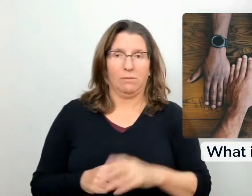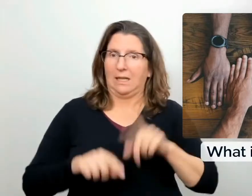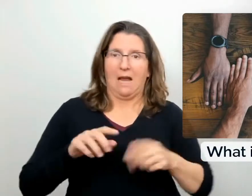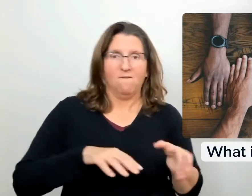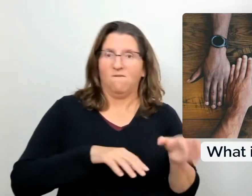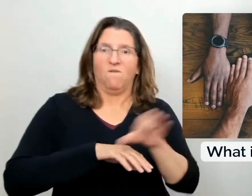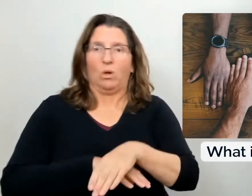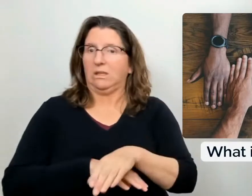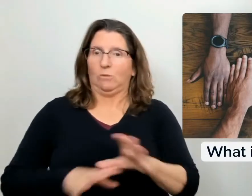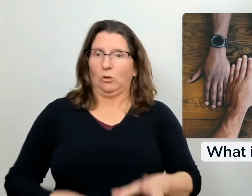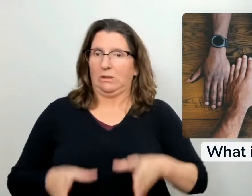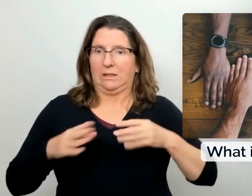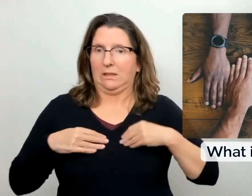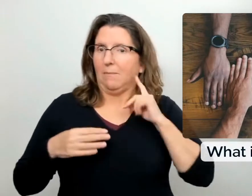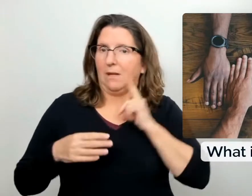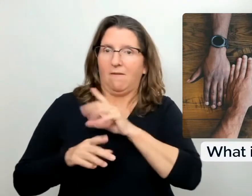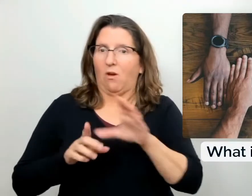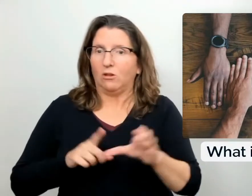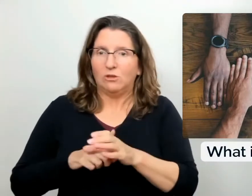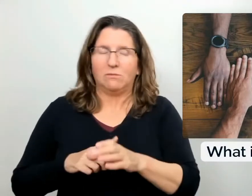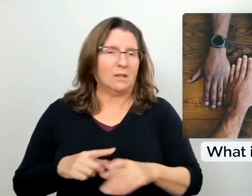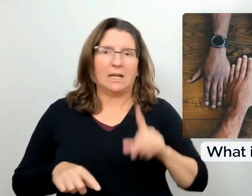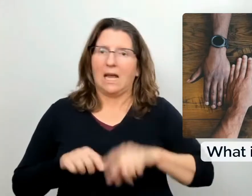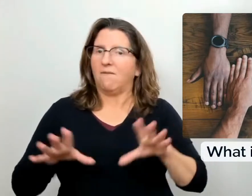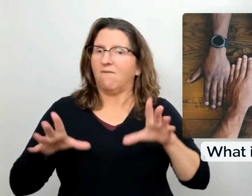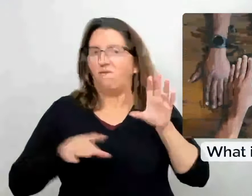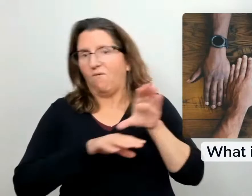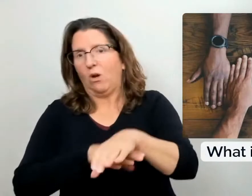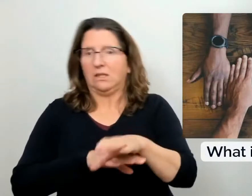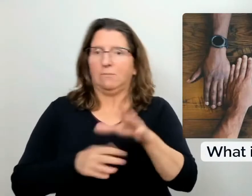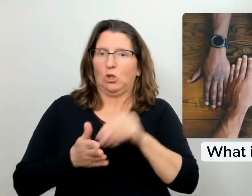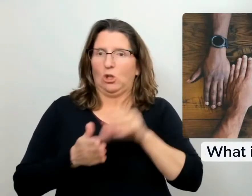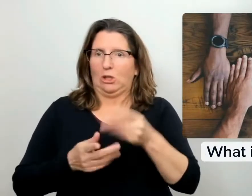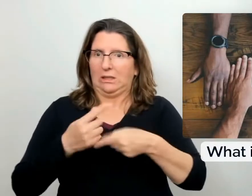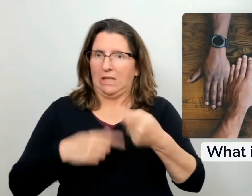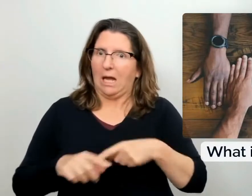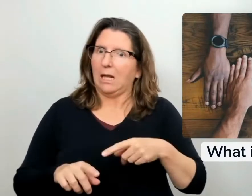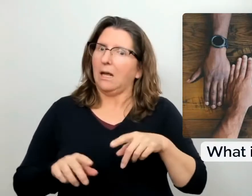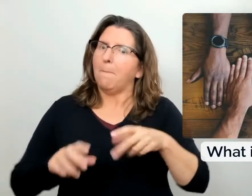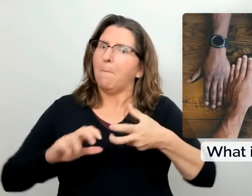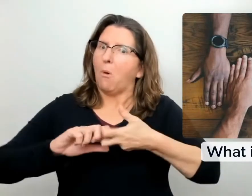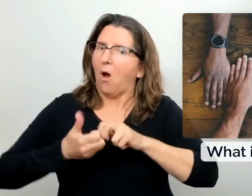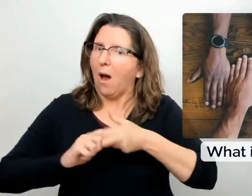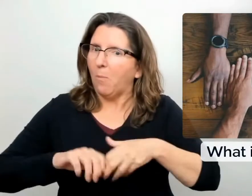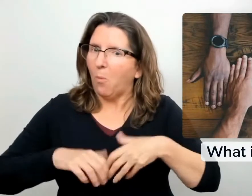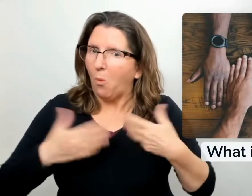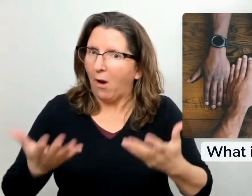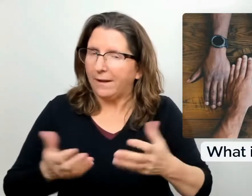Well, I couldn't force them to learn about deaf culture, I couldn't coerce them to learn sign language.